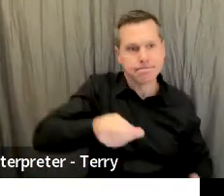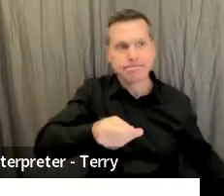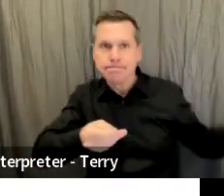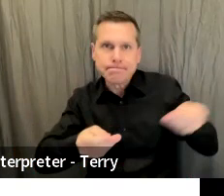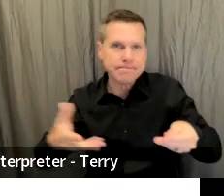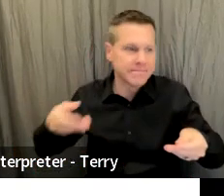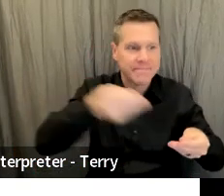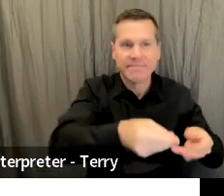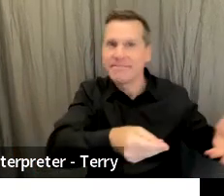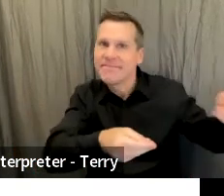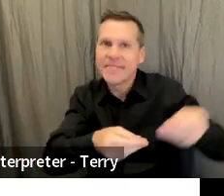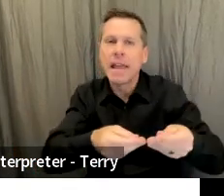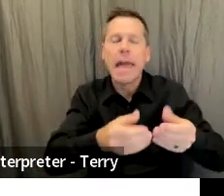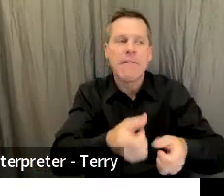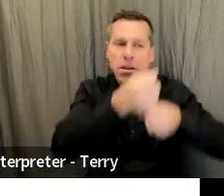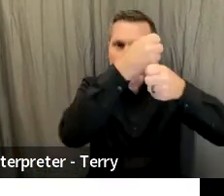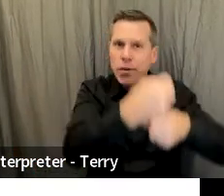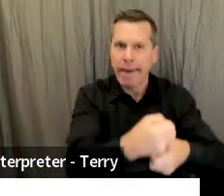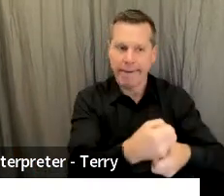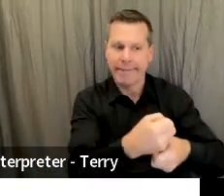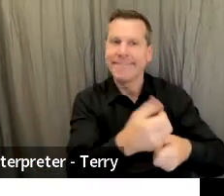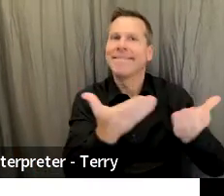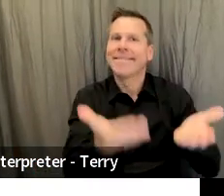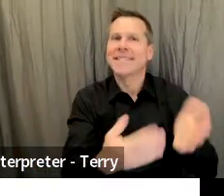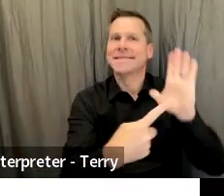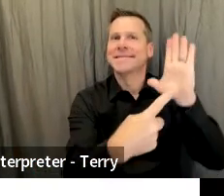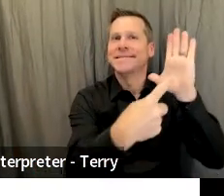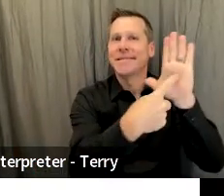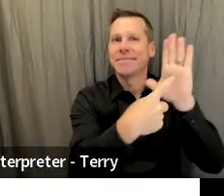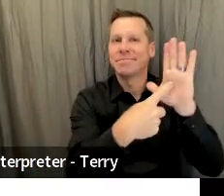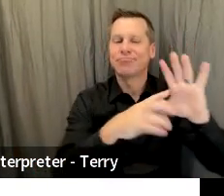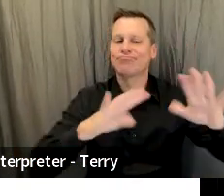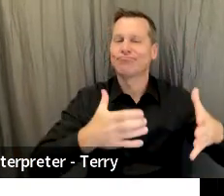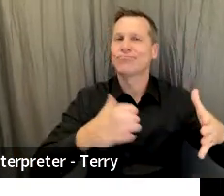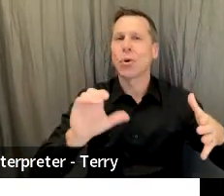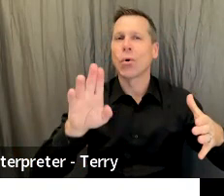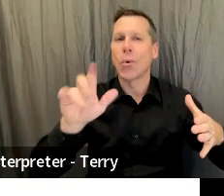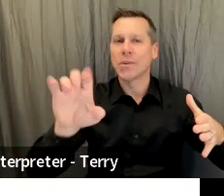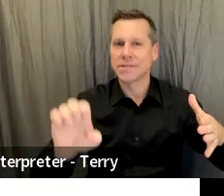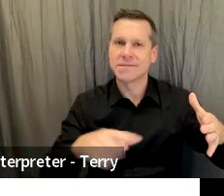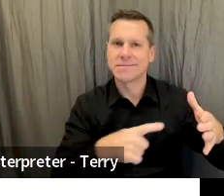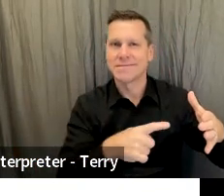integrate the sample course. And when we were putting it together, we didn't want it to just be something